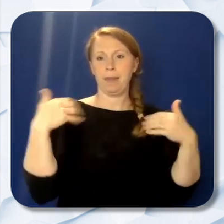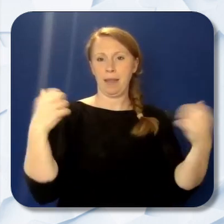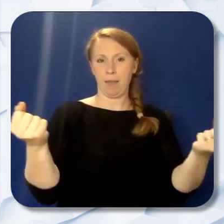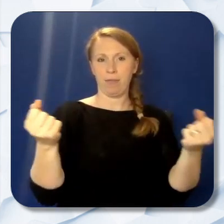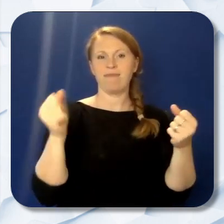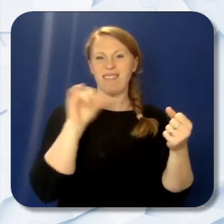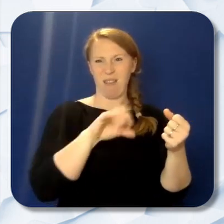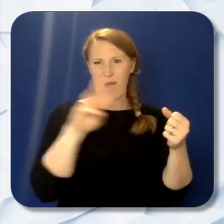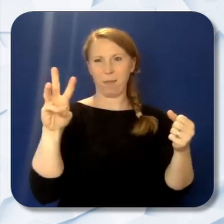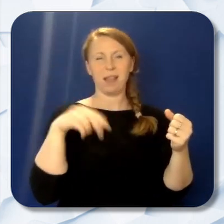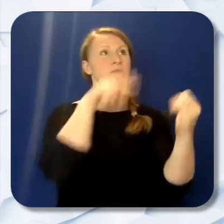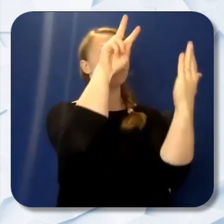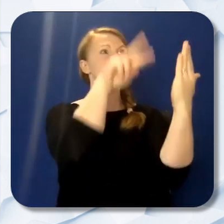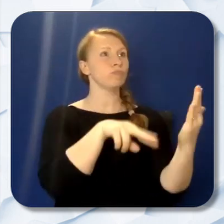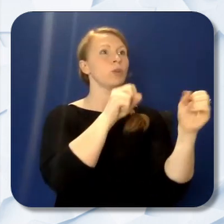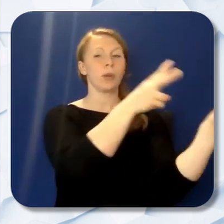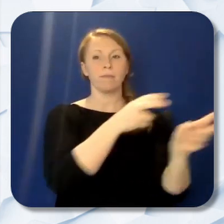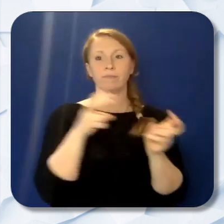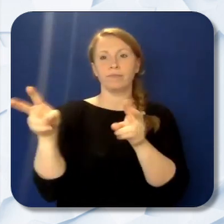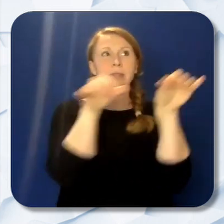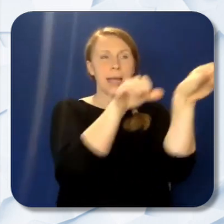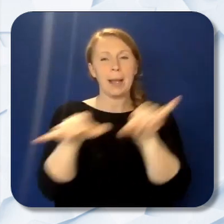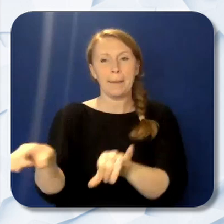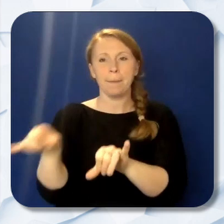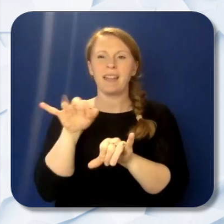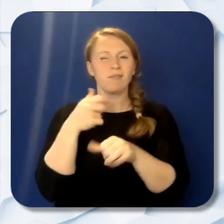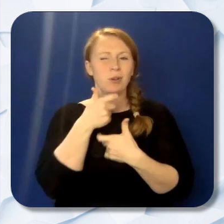and models uh model yours after if you're interested in creating one. Uh, once you